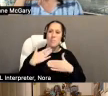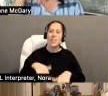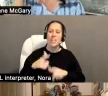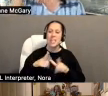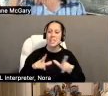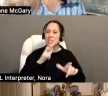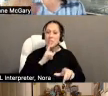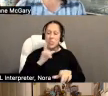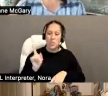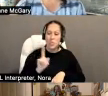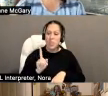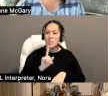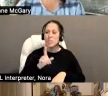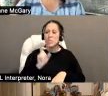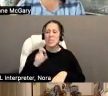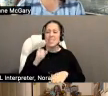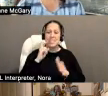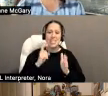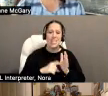but you can tell you're really there in the snow.